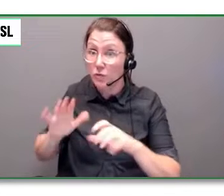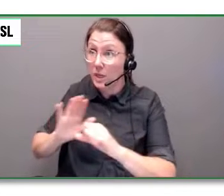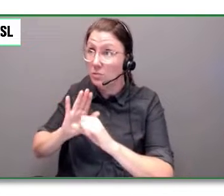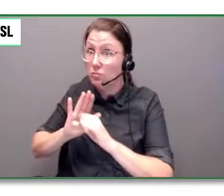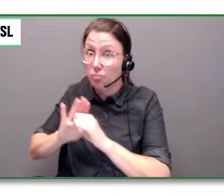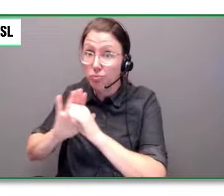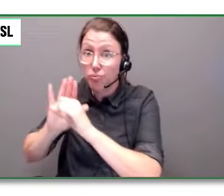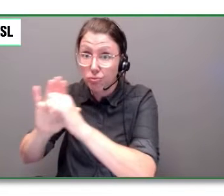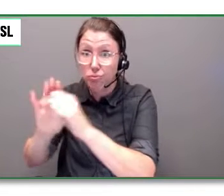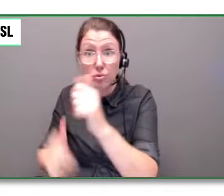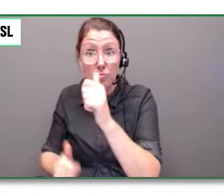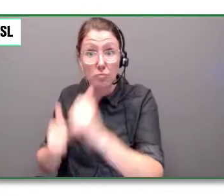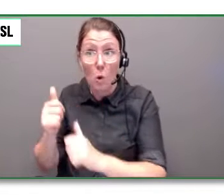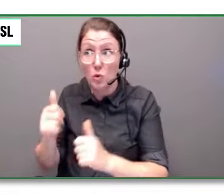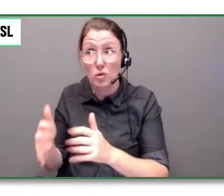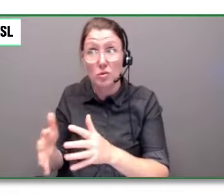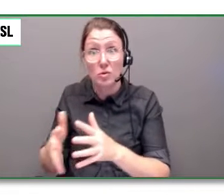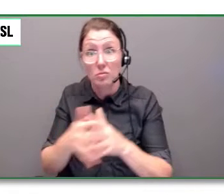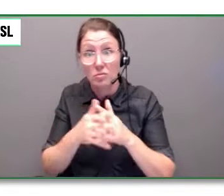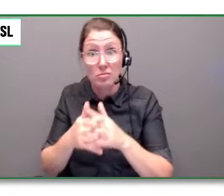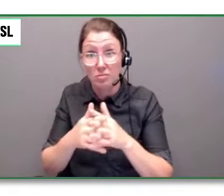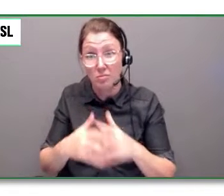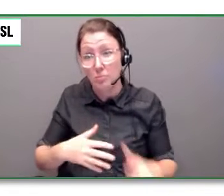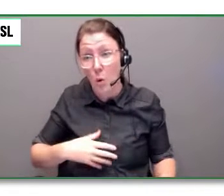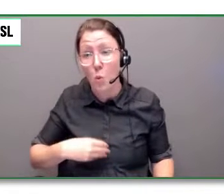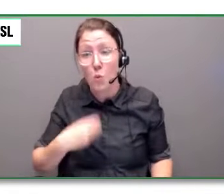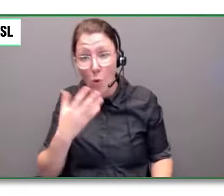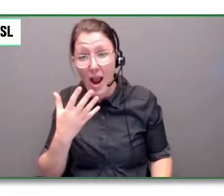white upper to middle class people that are